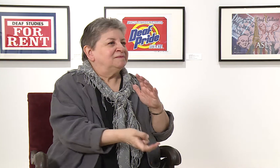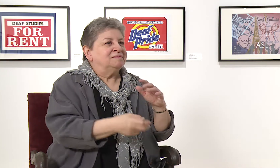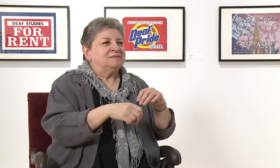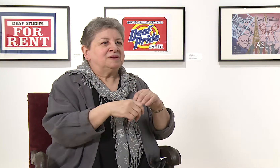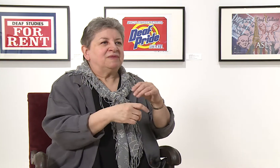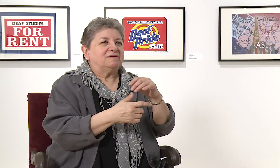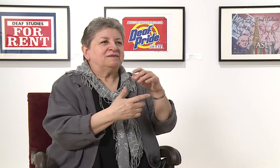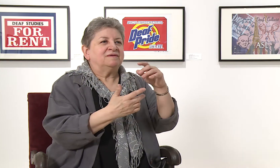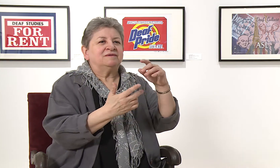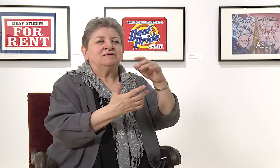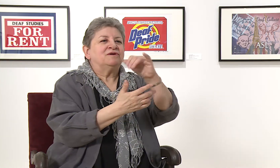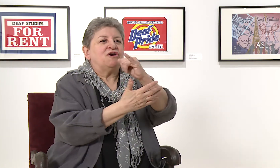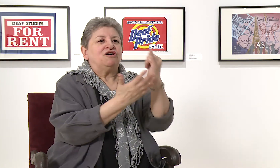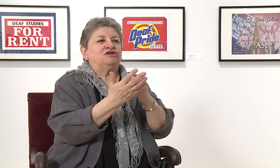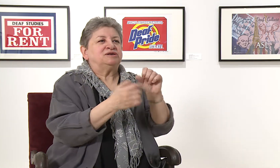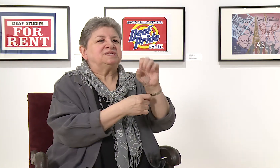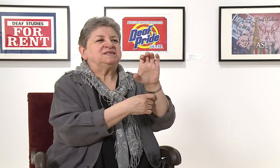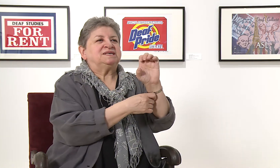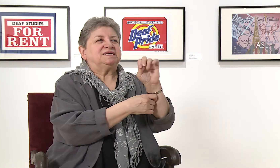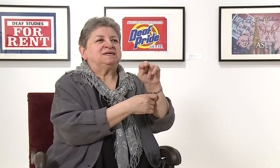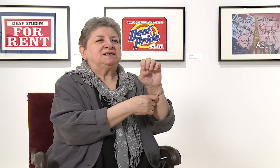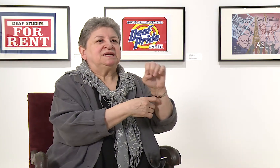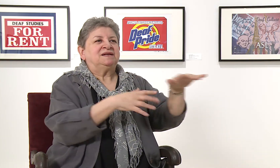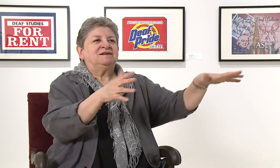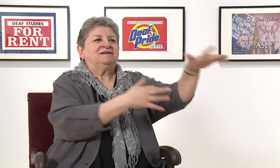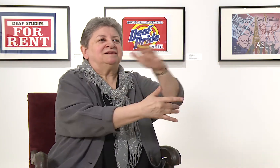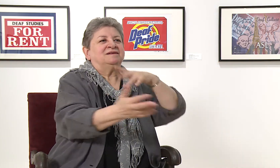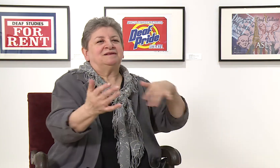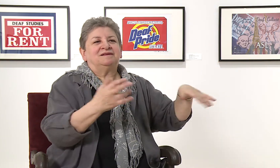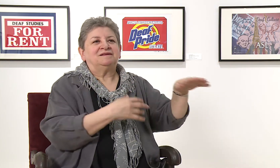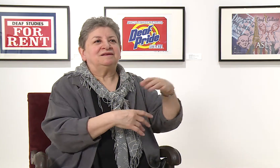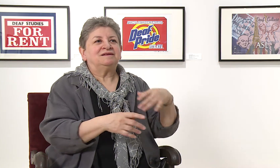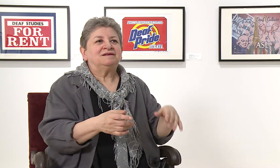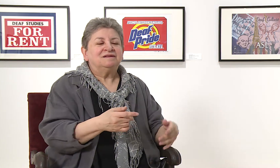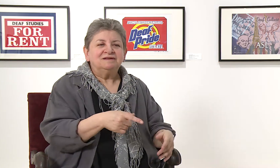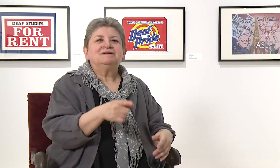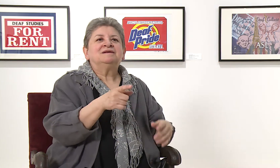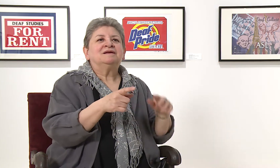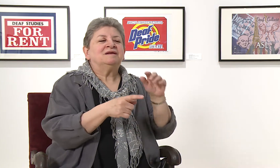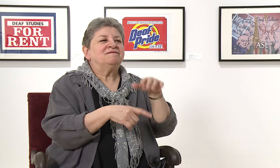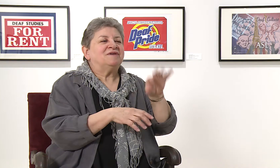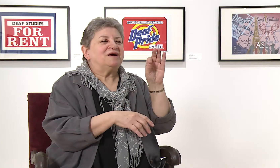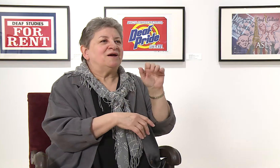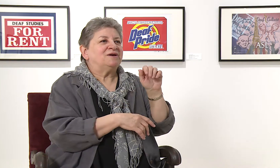Around that same time, I was very involved in my local art scene...